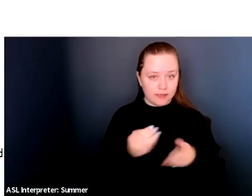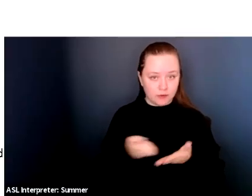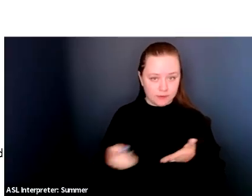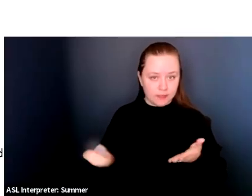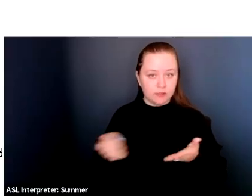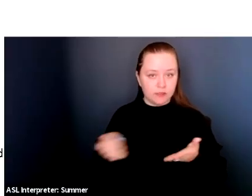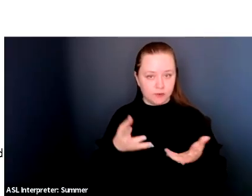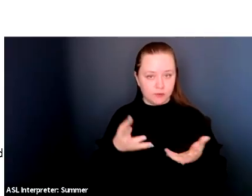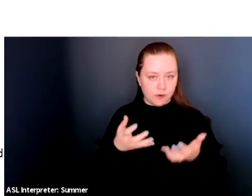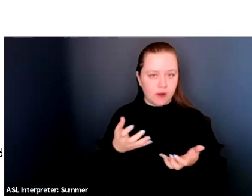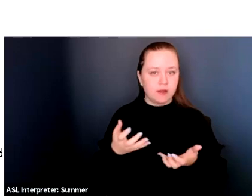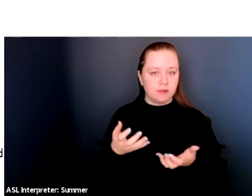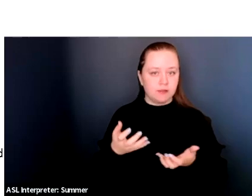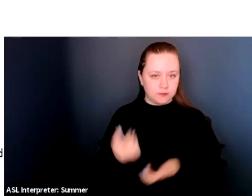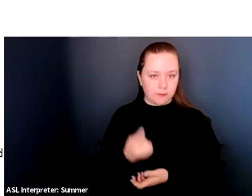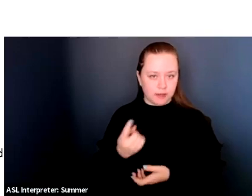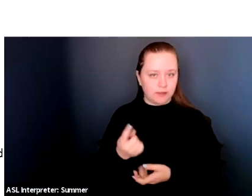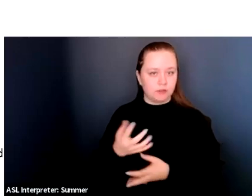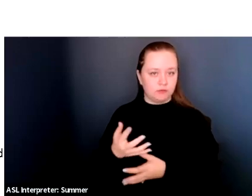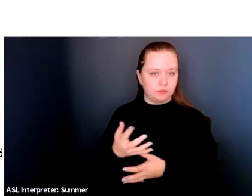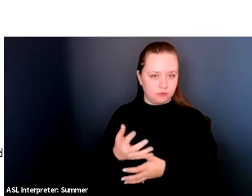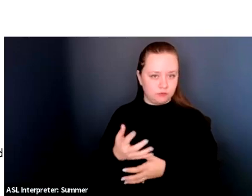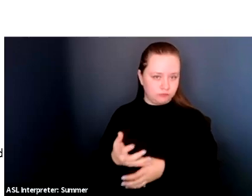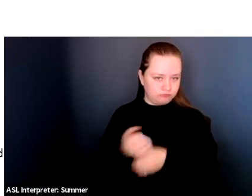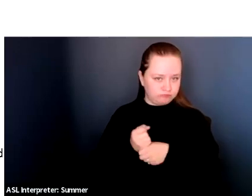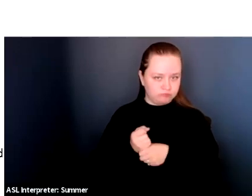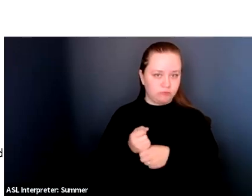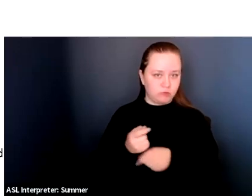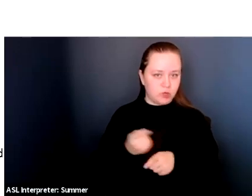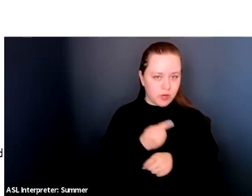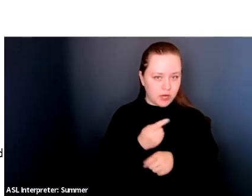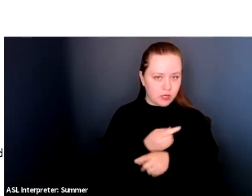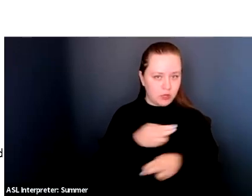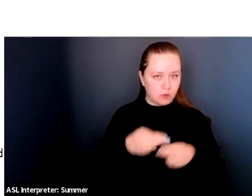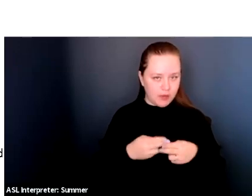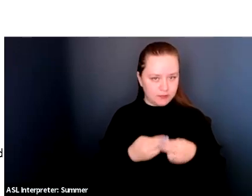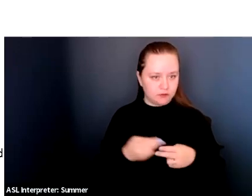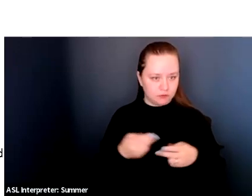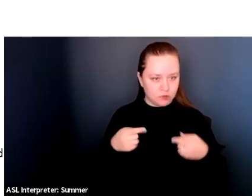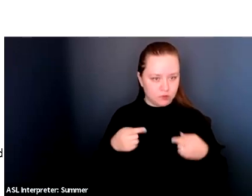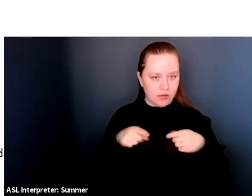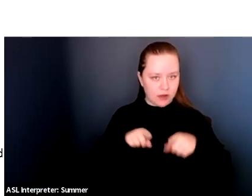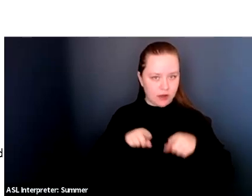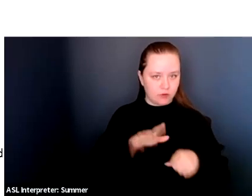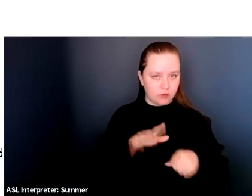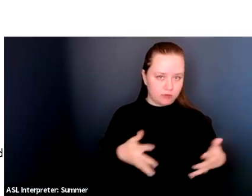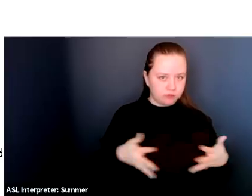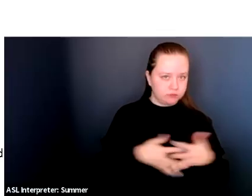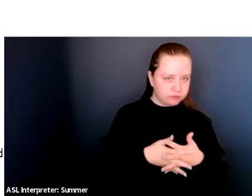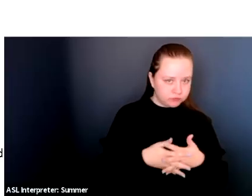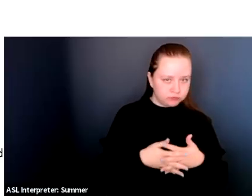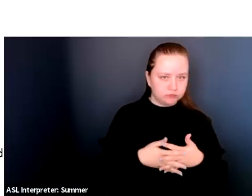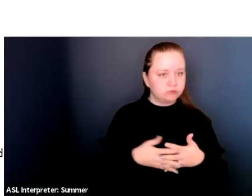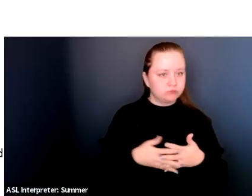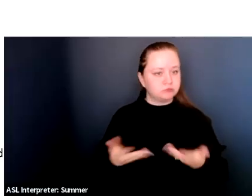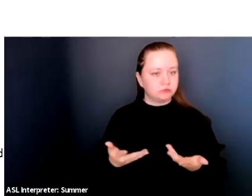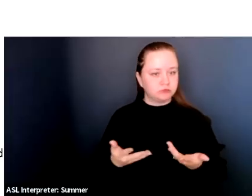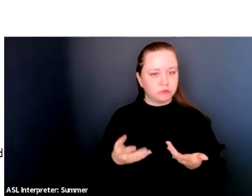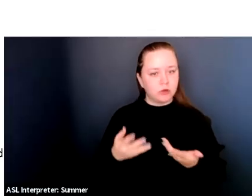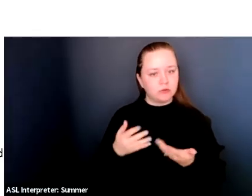throughout their conception and pregnancy period, that may often will look like knowing the exact weight of